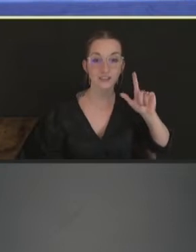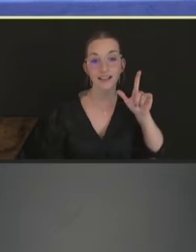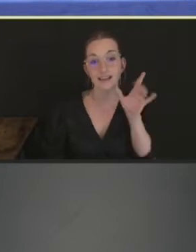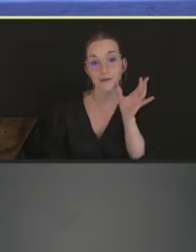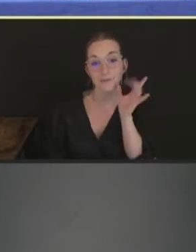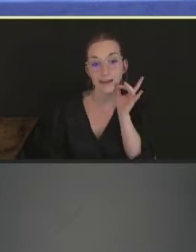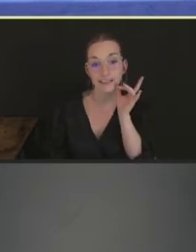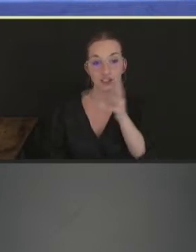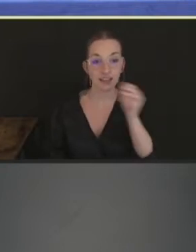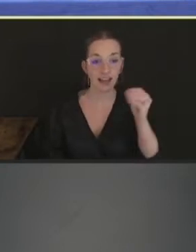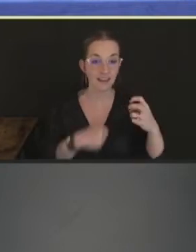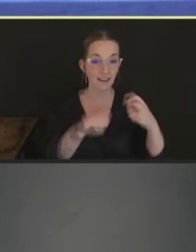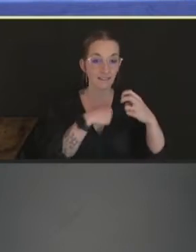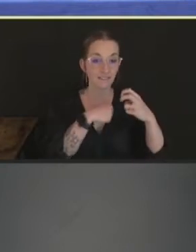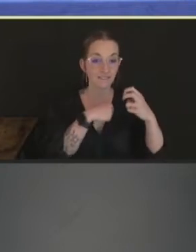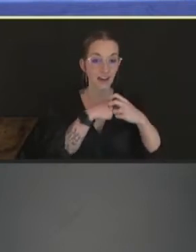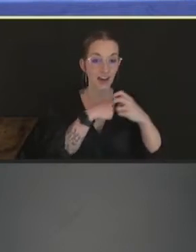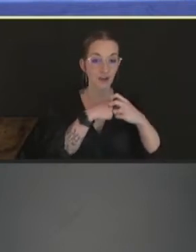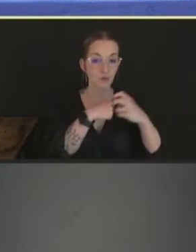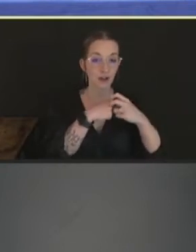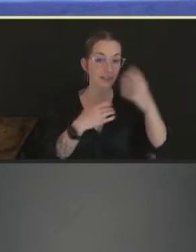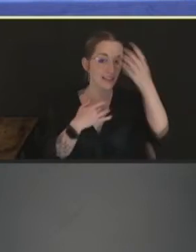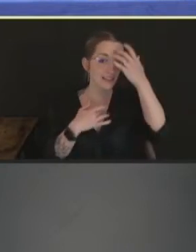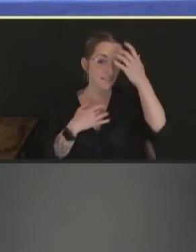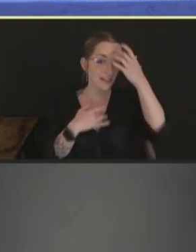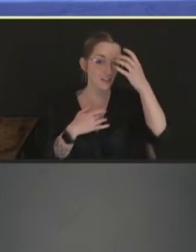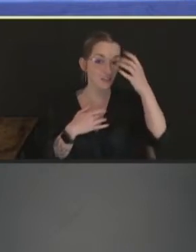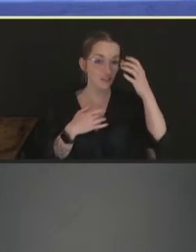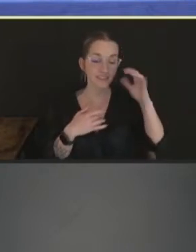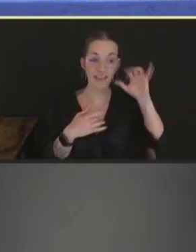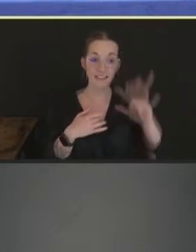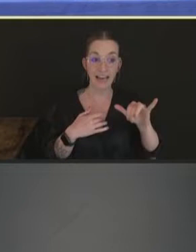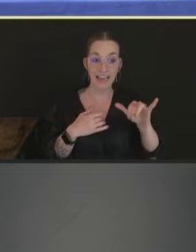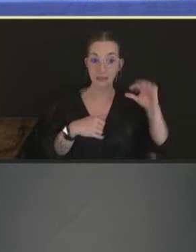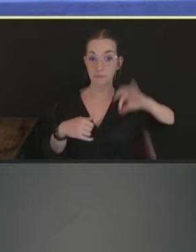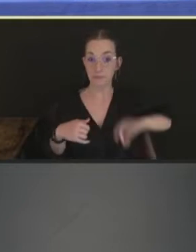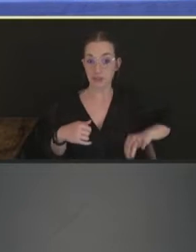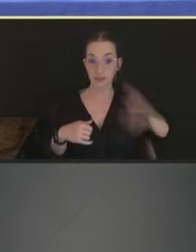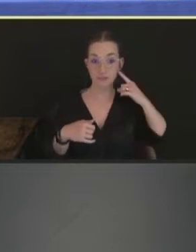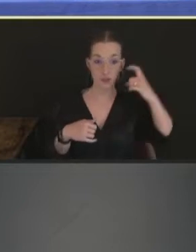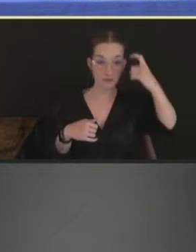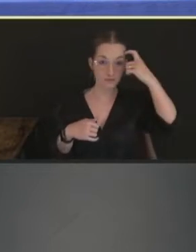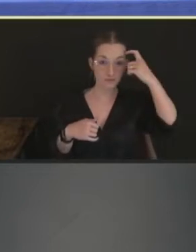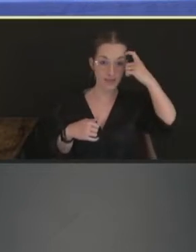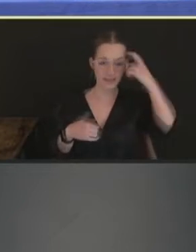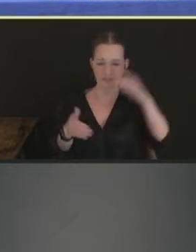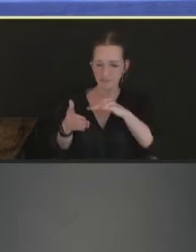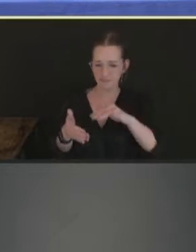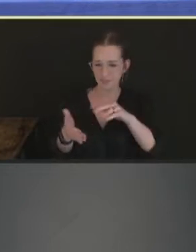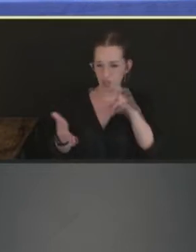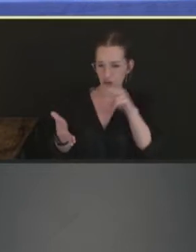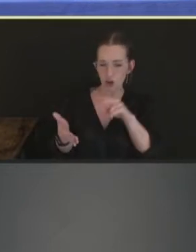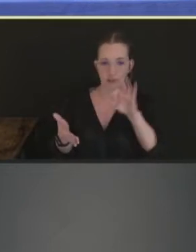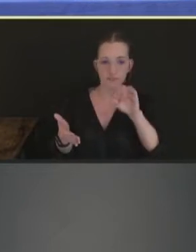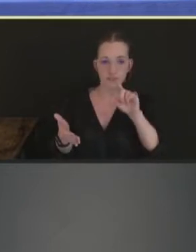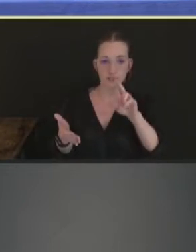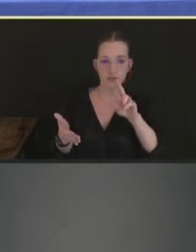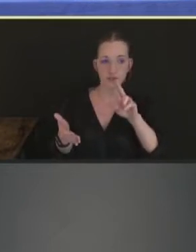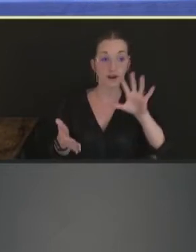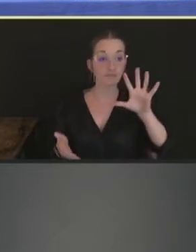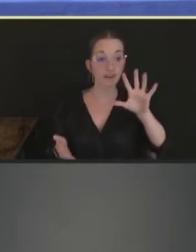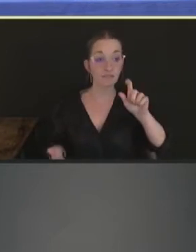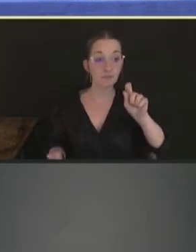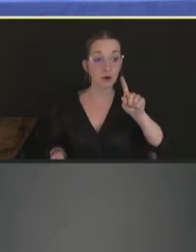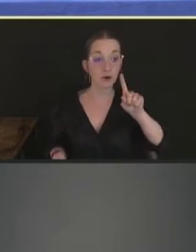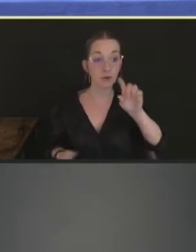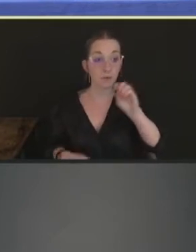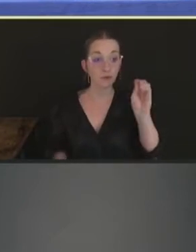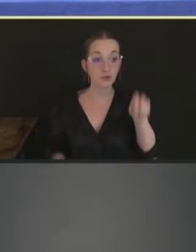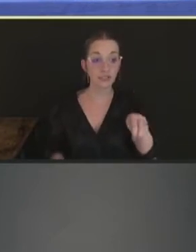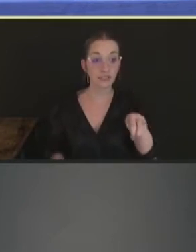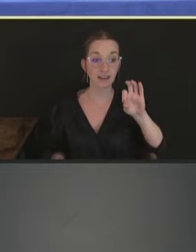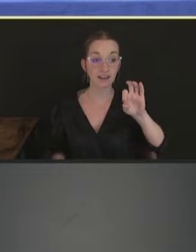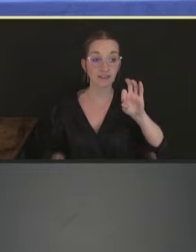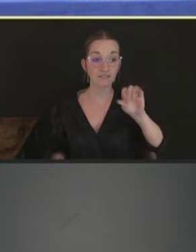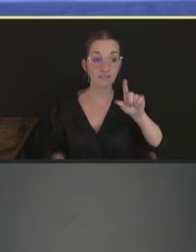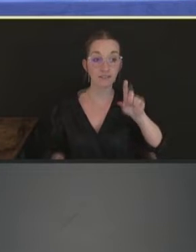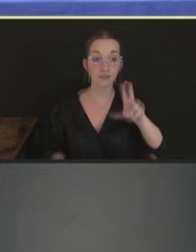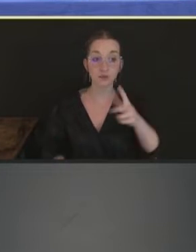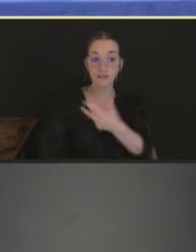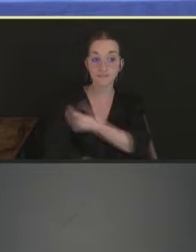In a study looking at flu, 5.1 percent of flu vaccinated patients and 8.5 percent of